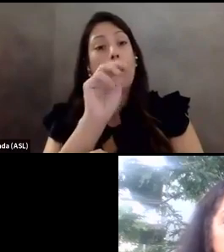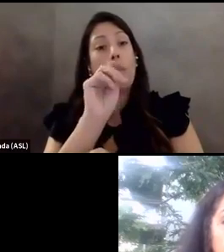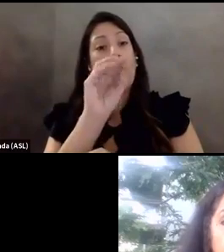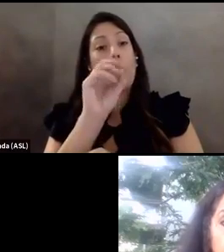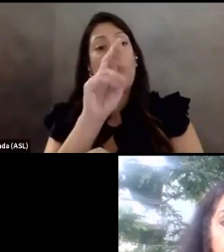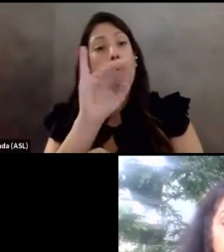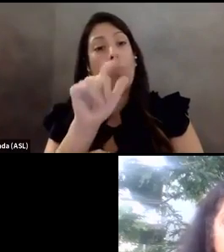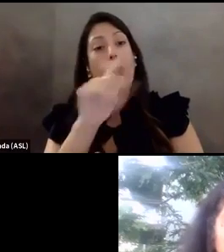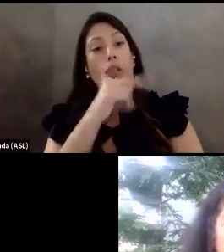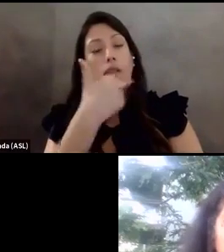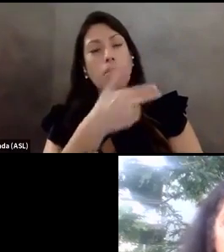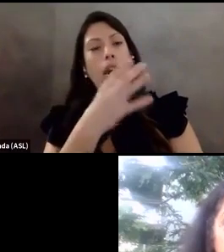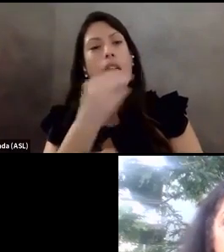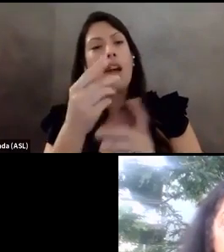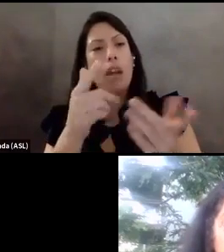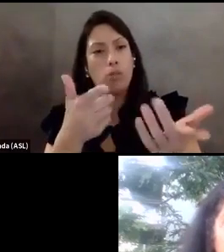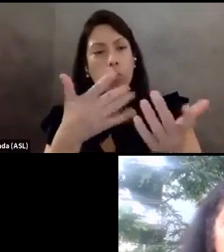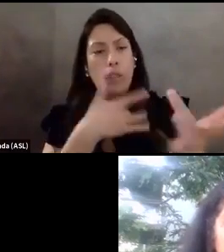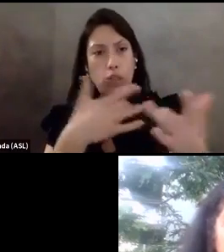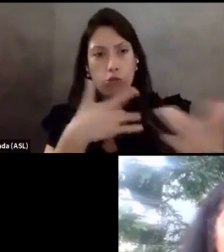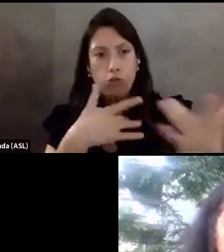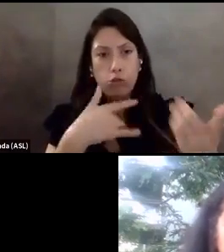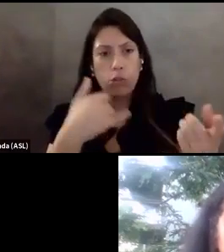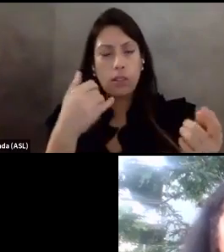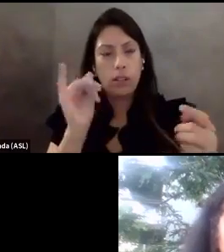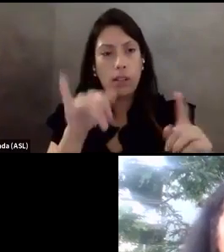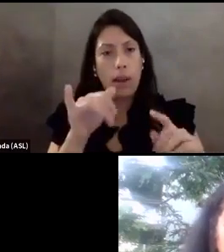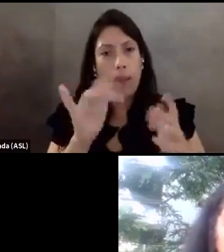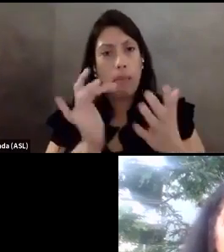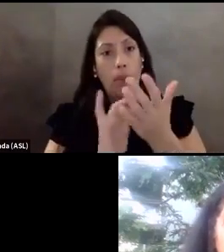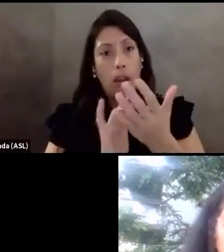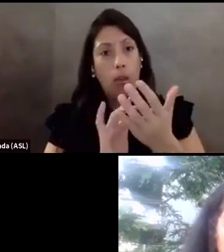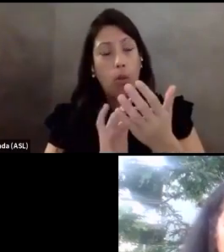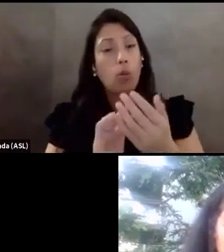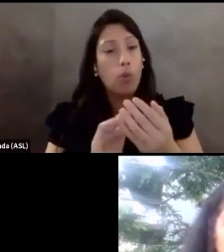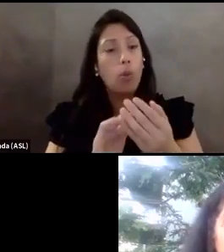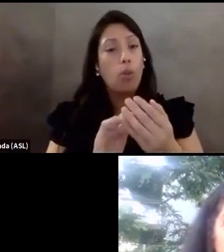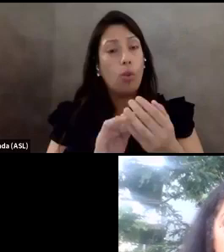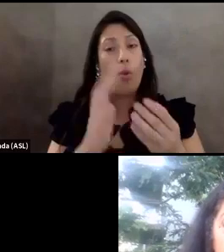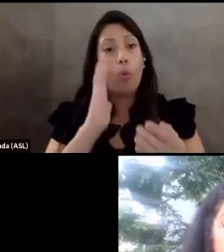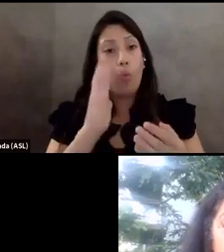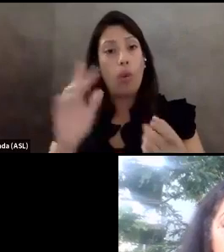you that medical sedita outbreaks will slow the county's progress towards